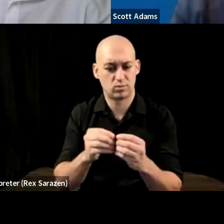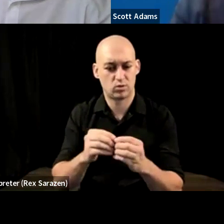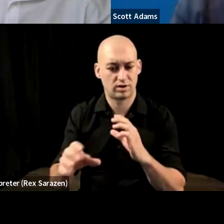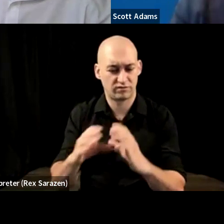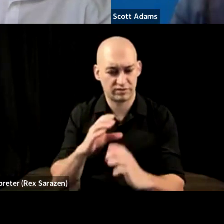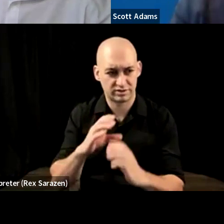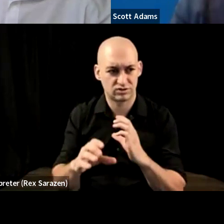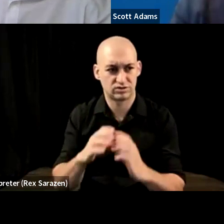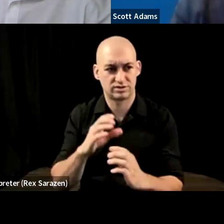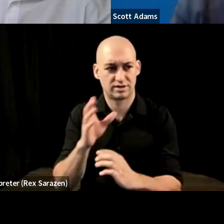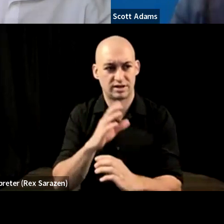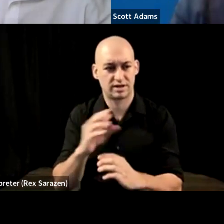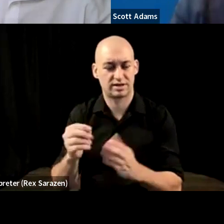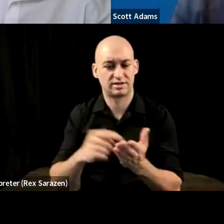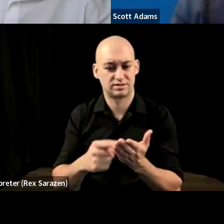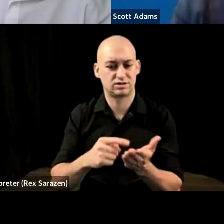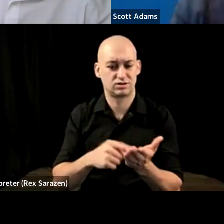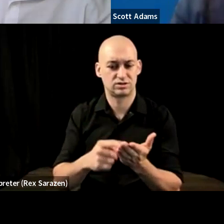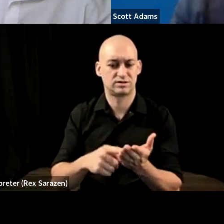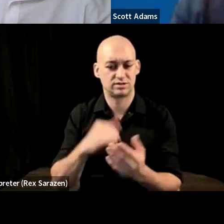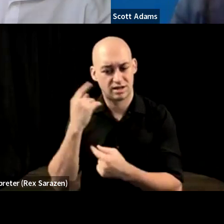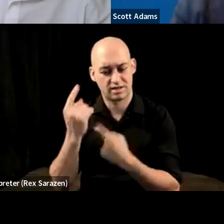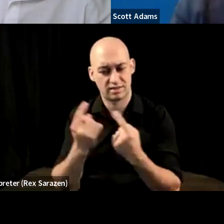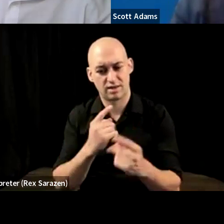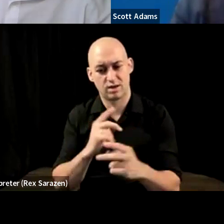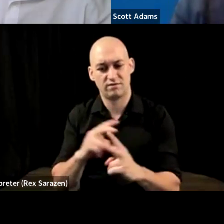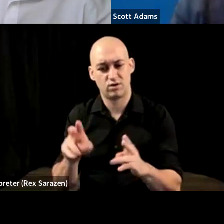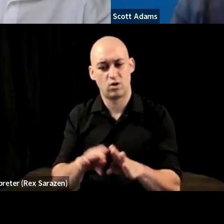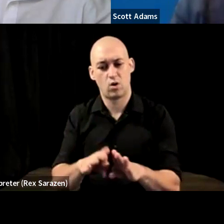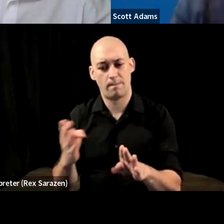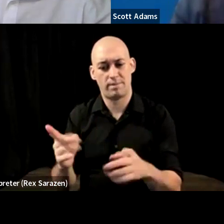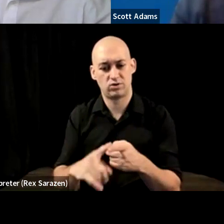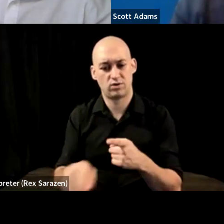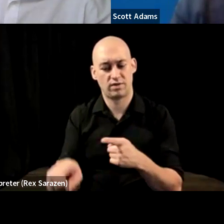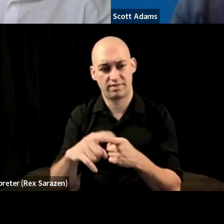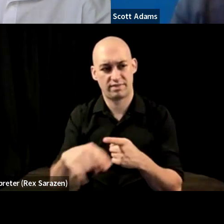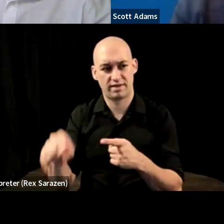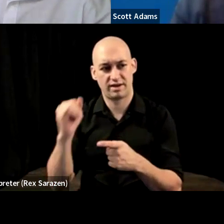and, discussion. So, I think we're very open to that and if that's kind of how you would see